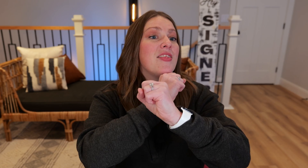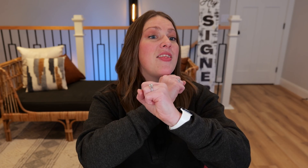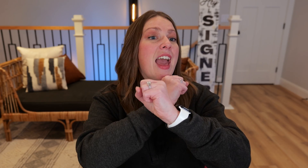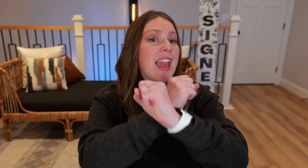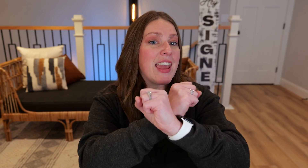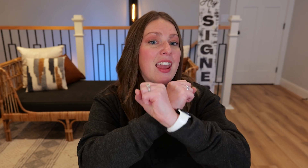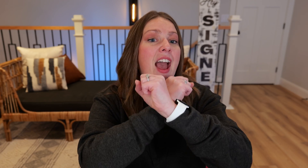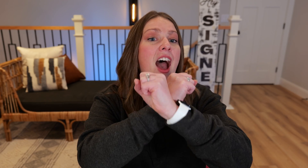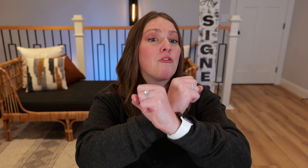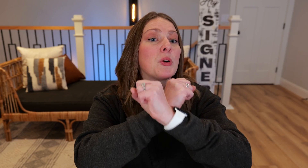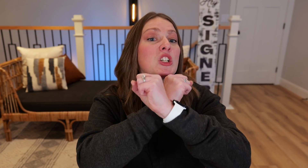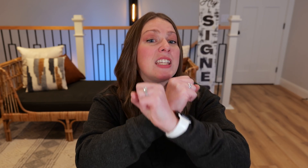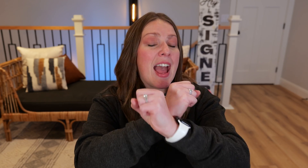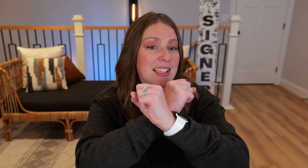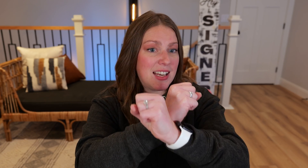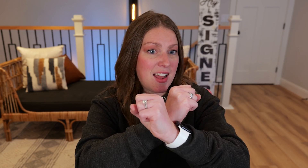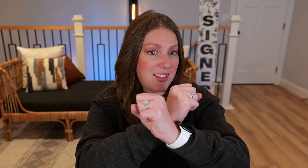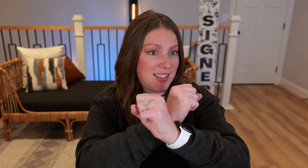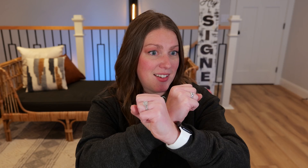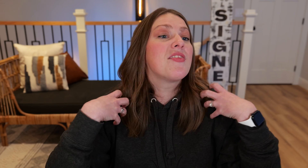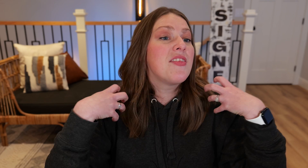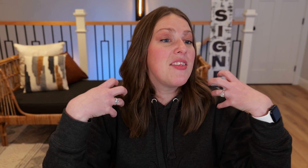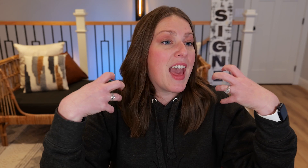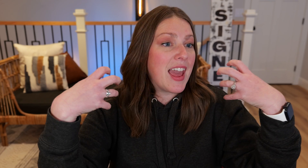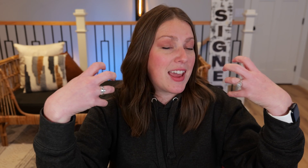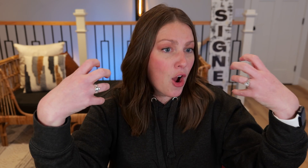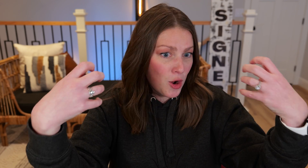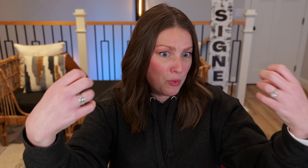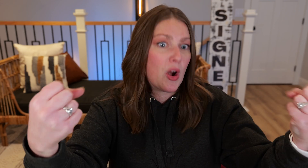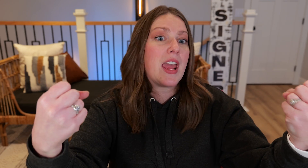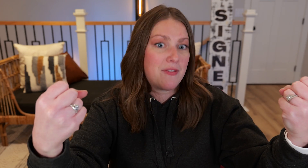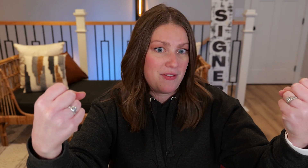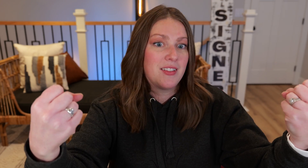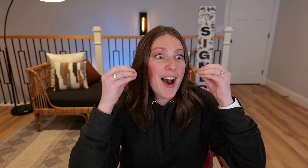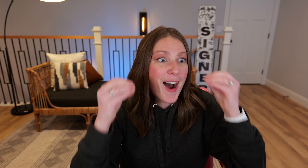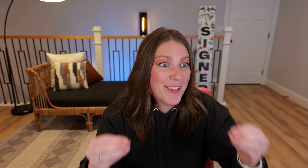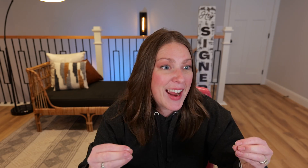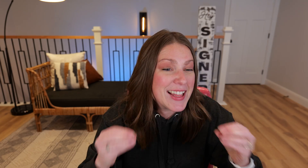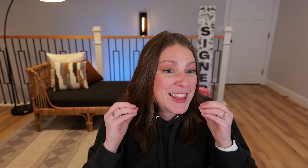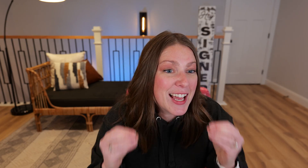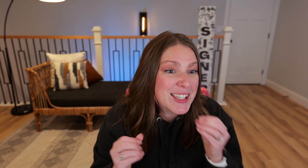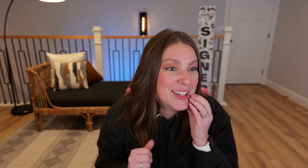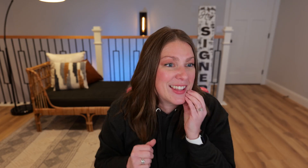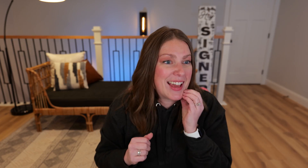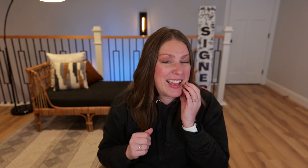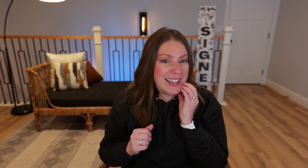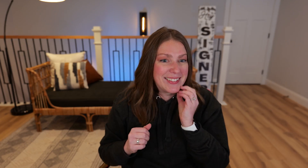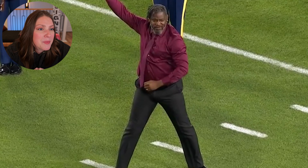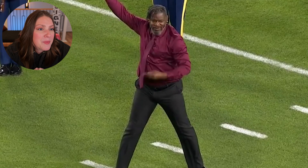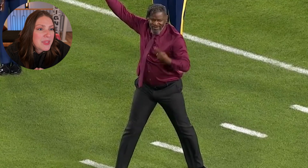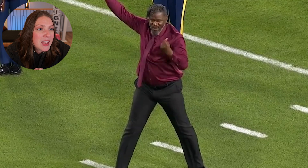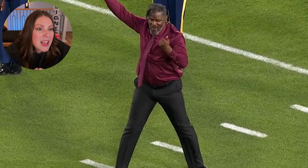They have protected us. They are brave. All right. Let's look at that again.